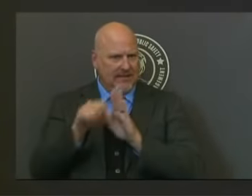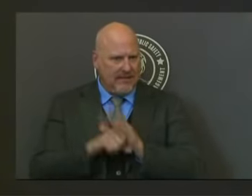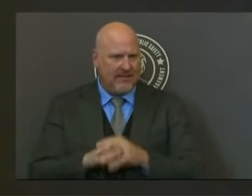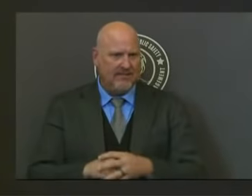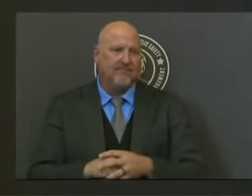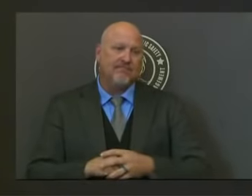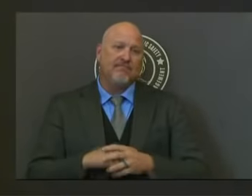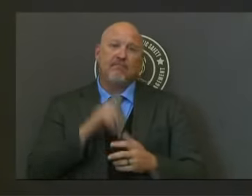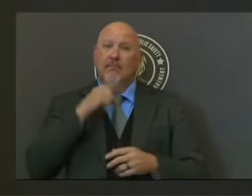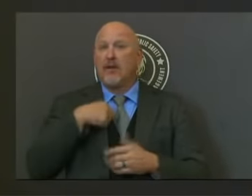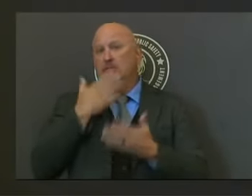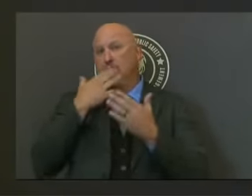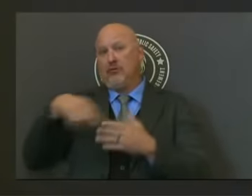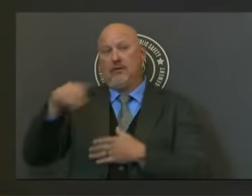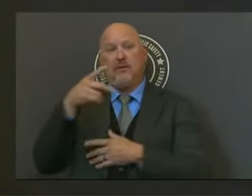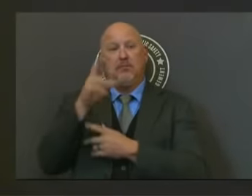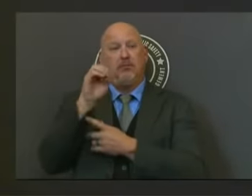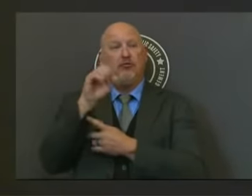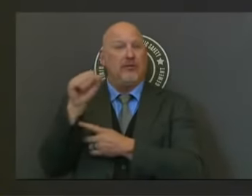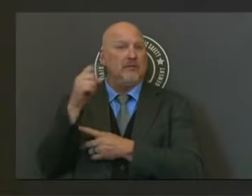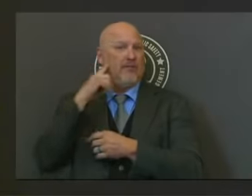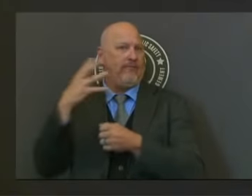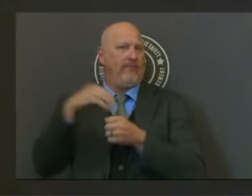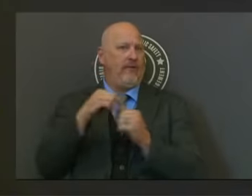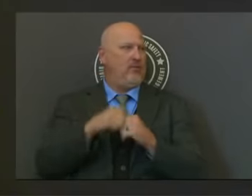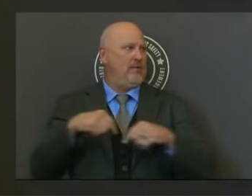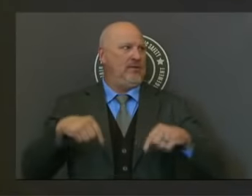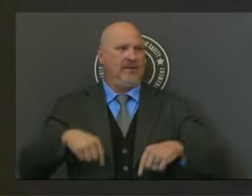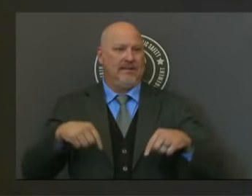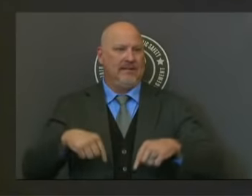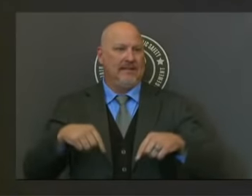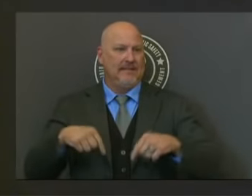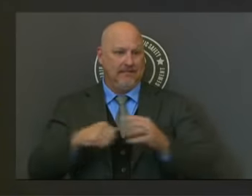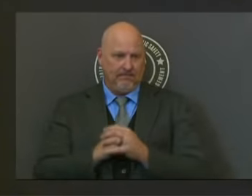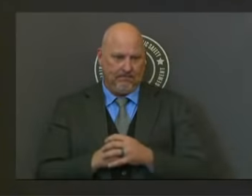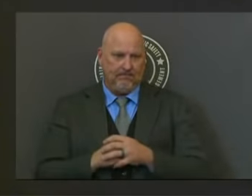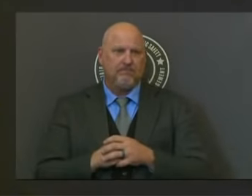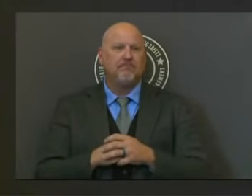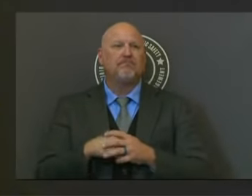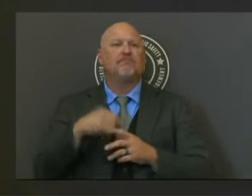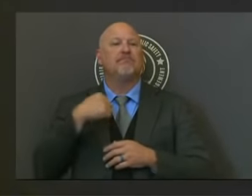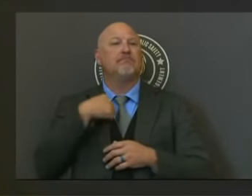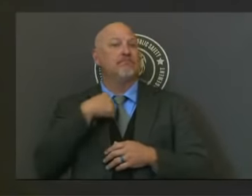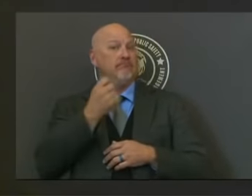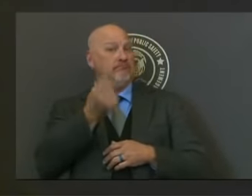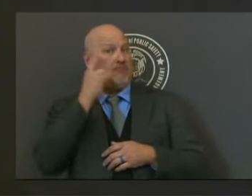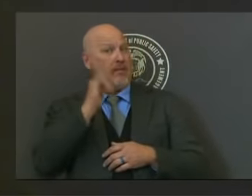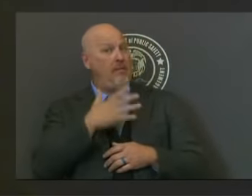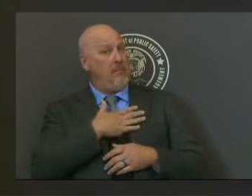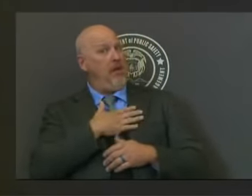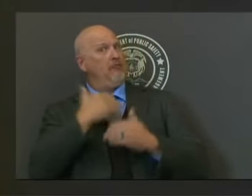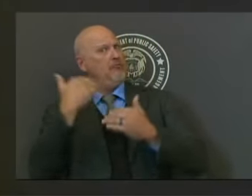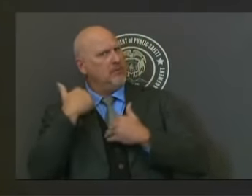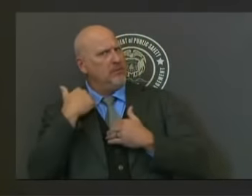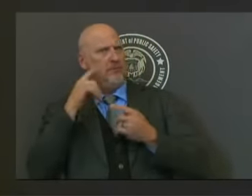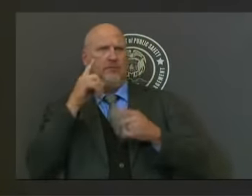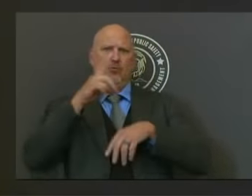welcome to the governor's monthly news conference I'm your host rayon Christiansen the show today's gonna look a little different as we are including the governor's covert briefing we're going to have a few more people talking as well as a show is going to go for an hour we're first going to head out to the